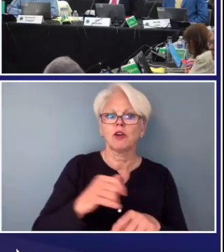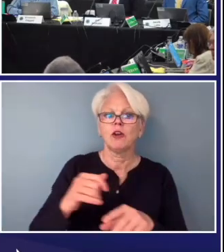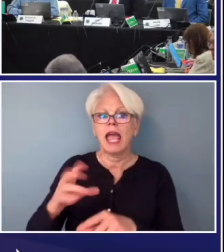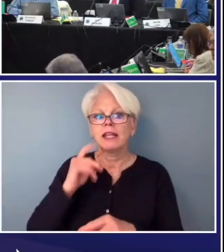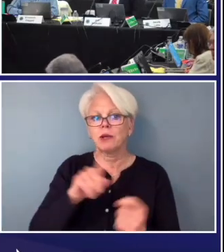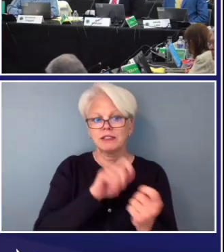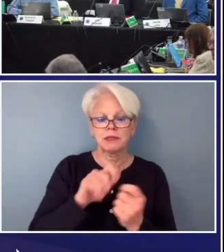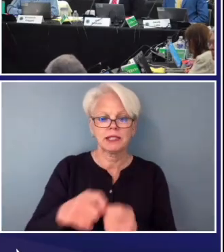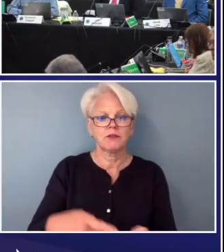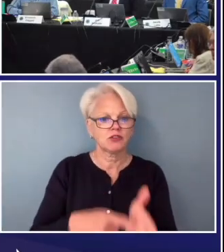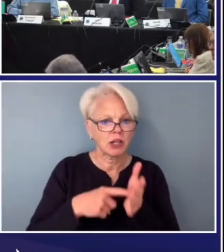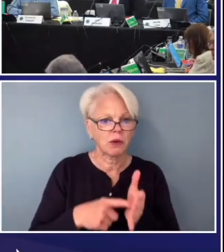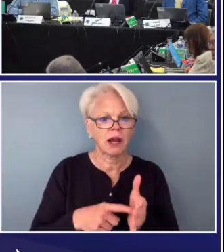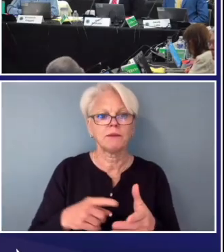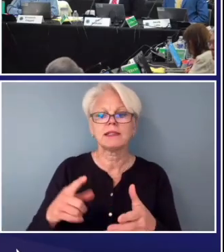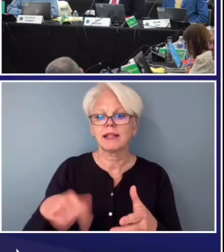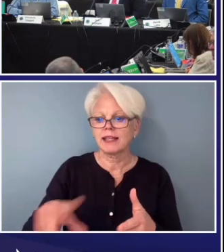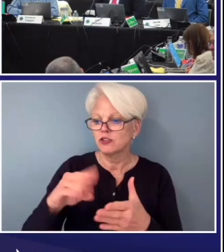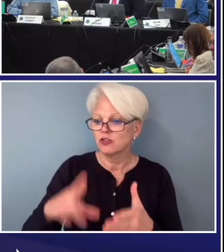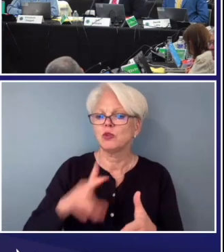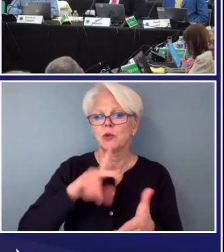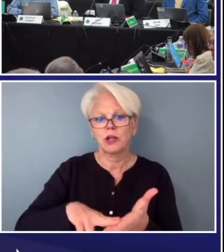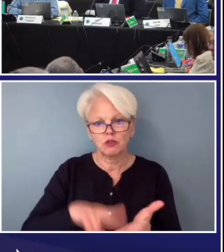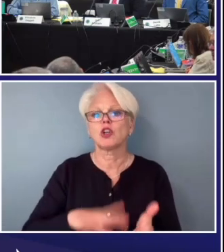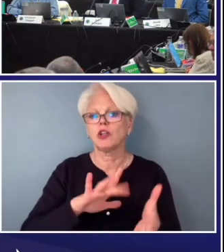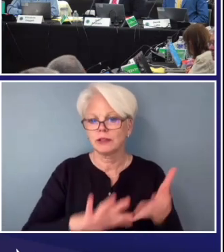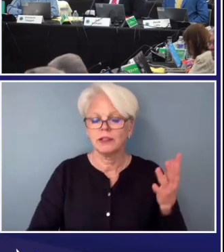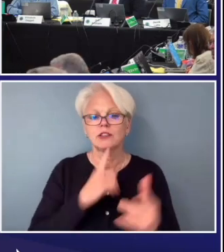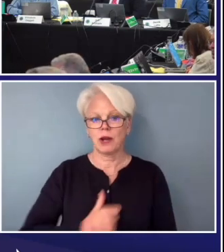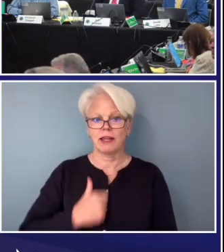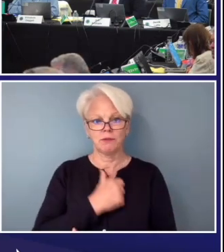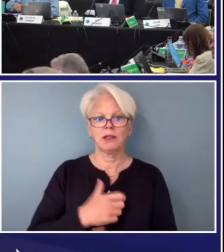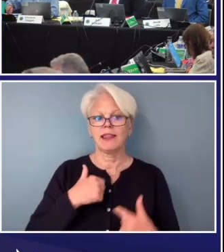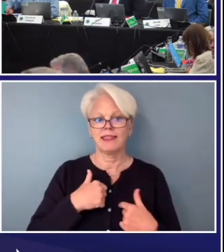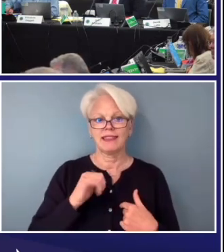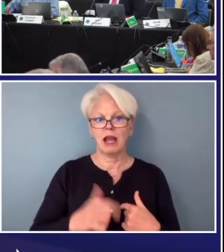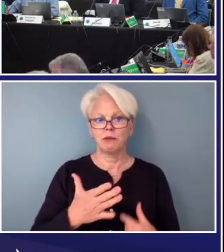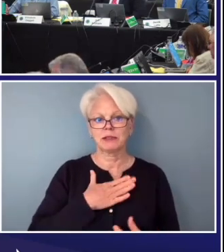as the students who are enrolled in things along those lines. So I apologize, that was my error. I will make that change.